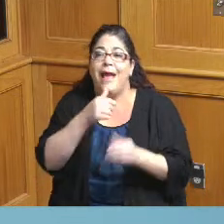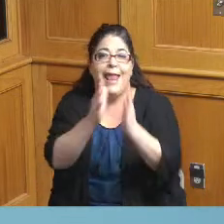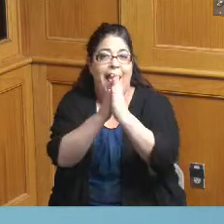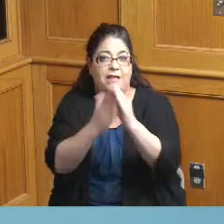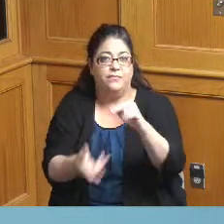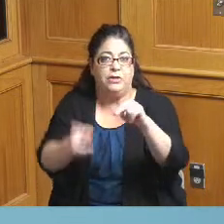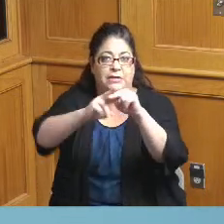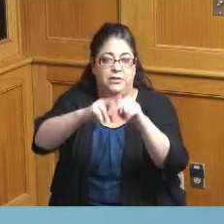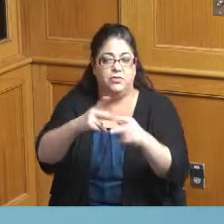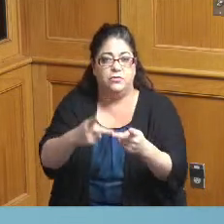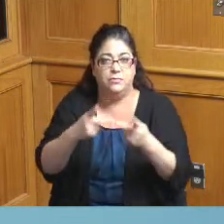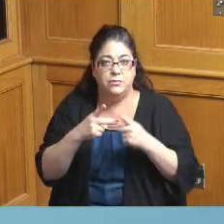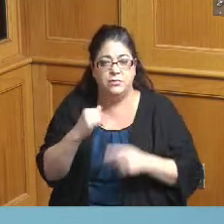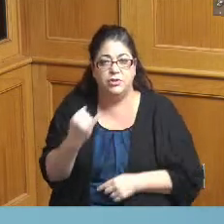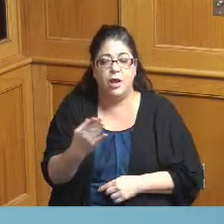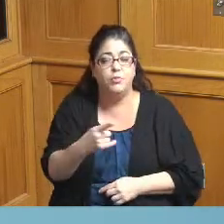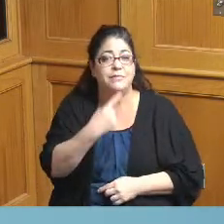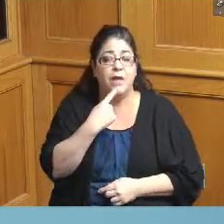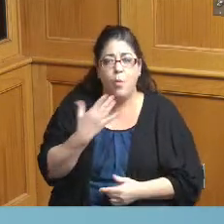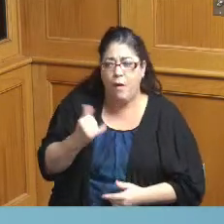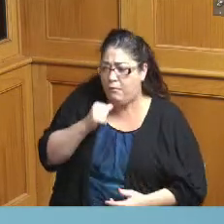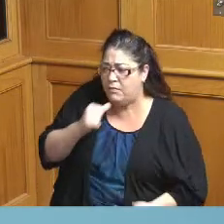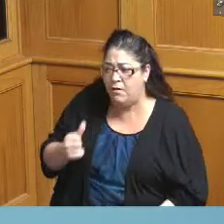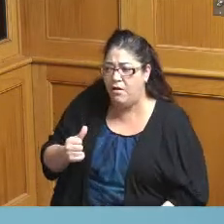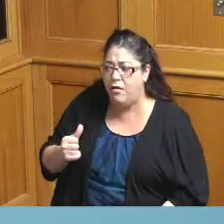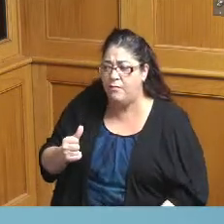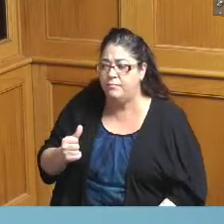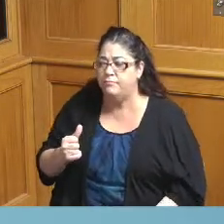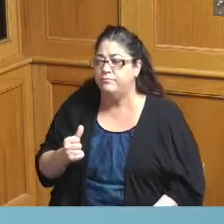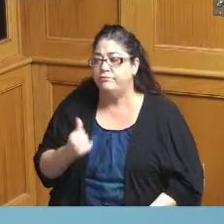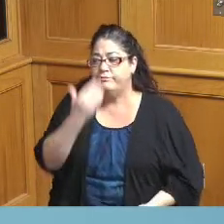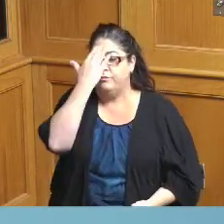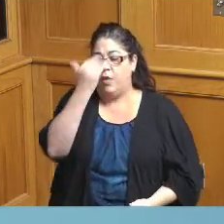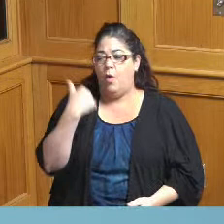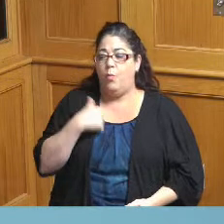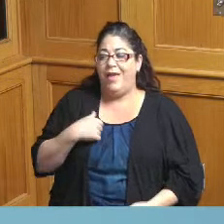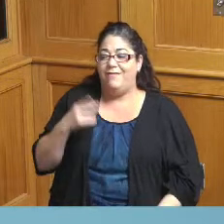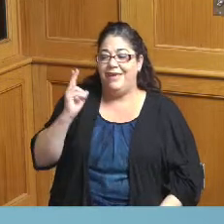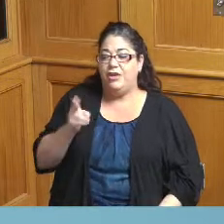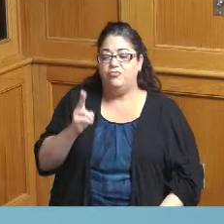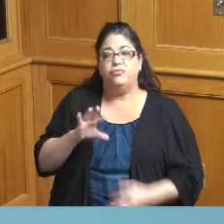positions why you may ask it's strictly due to the history regarding the guardianship investigator